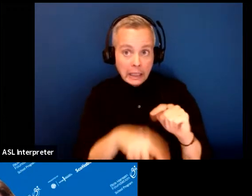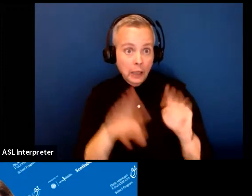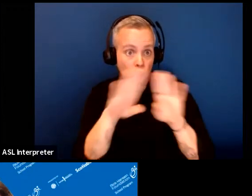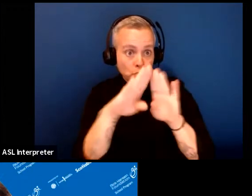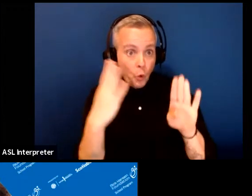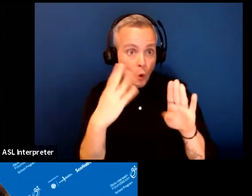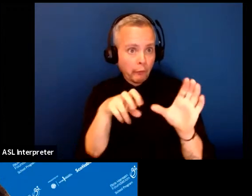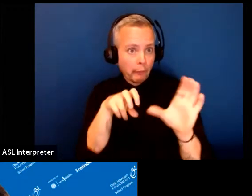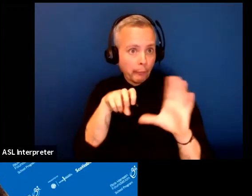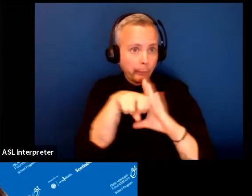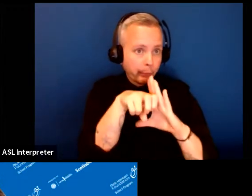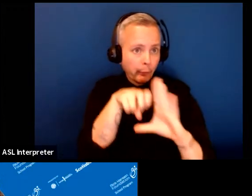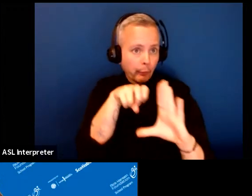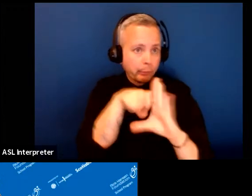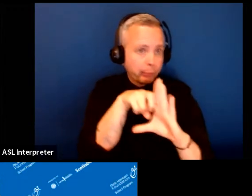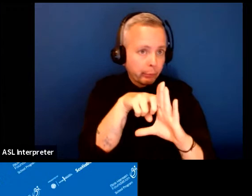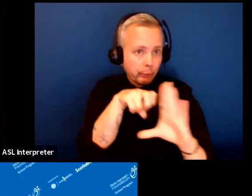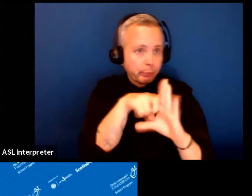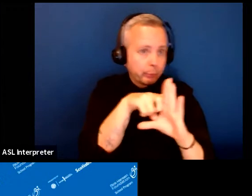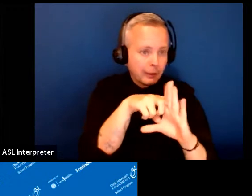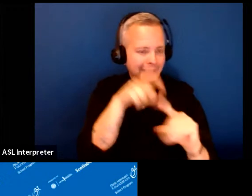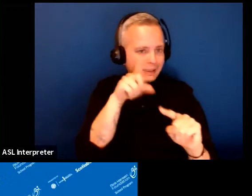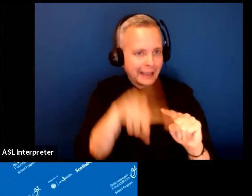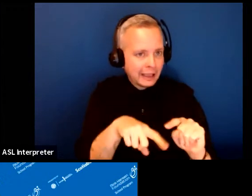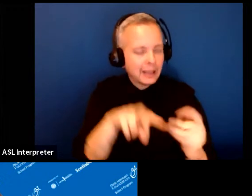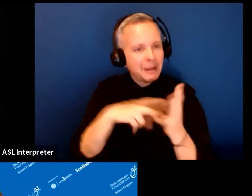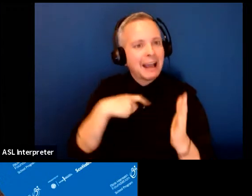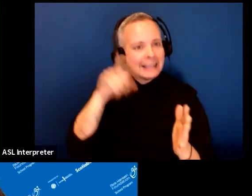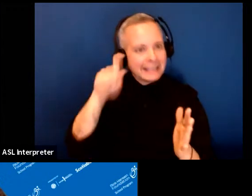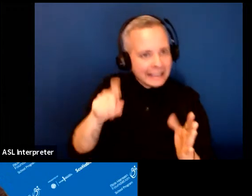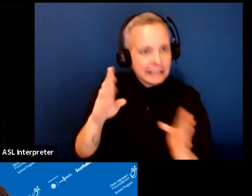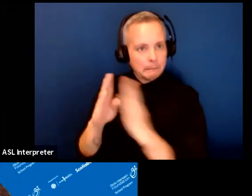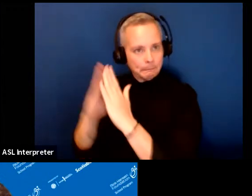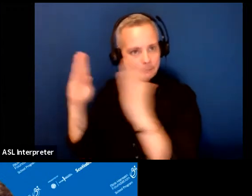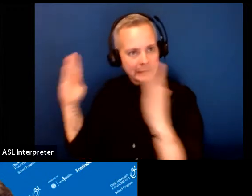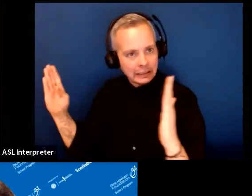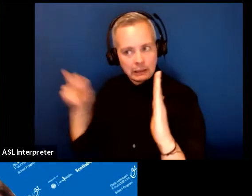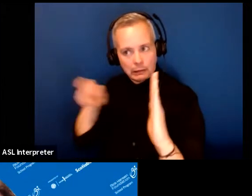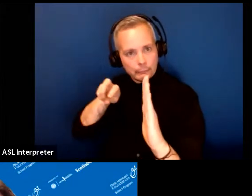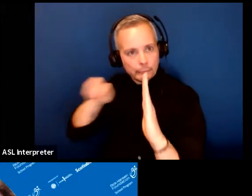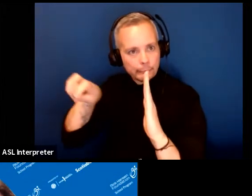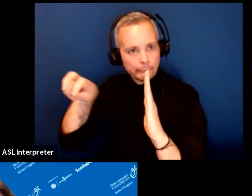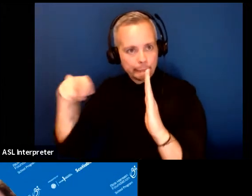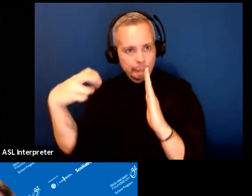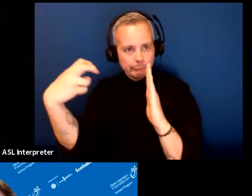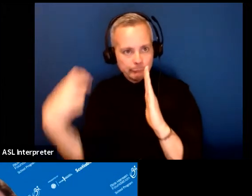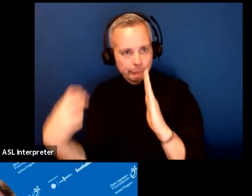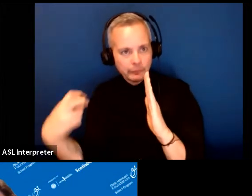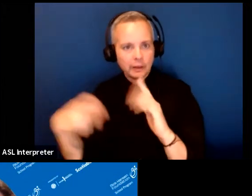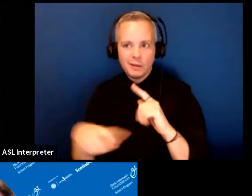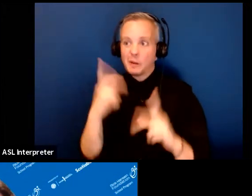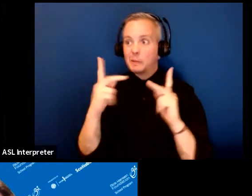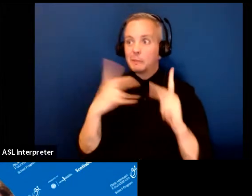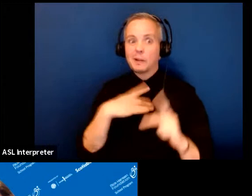THAT LITERALLY IS THE ONLY BATHROOM I CAN USE. EVERYBODY LIKES TO USE IT WHEN THEY'RE CHANGING, YOU KNOW, WHEN